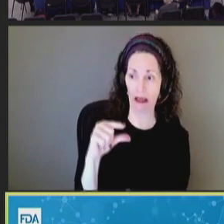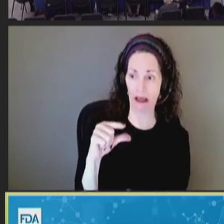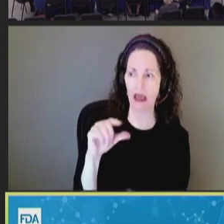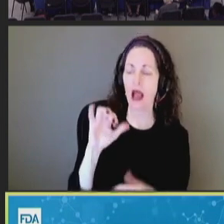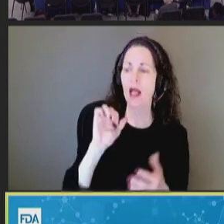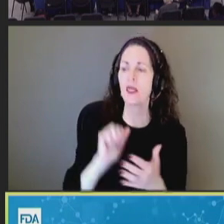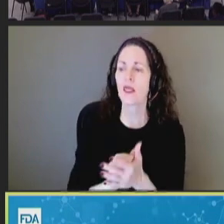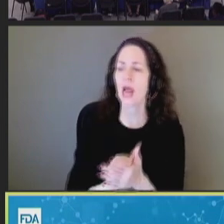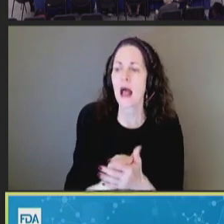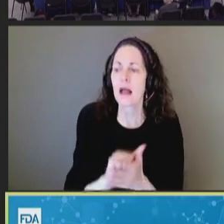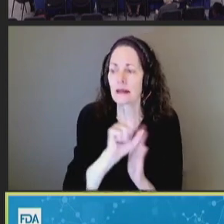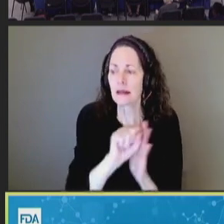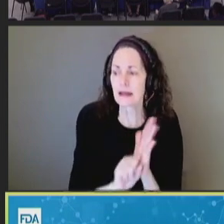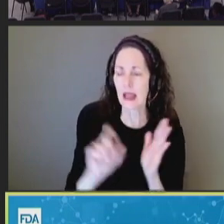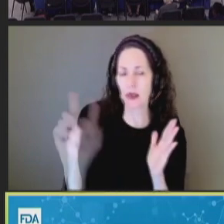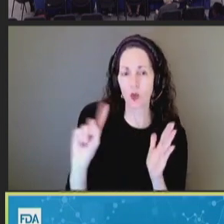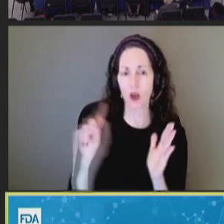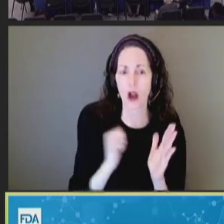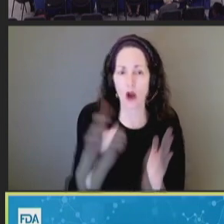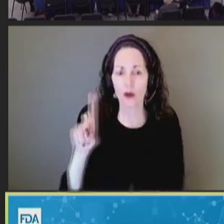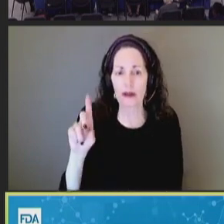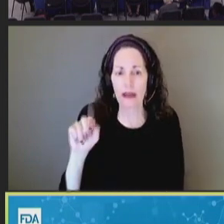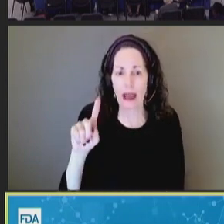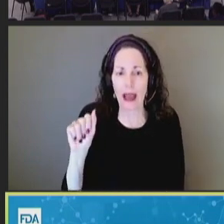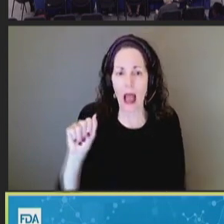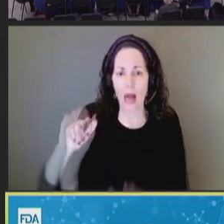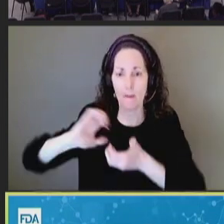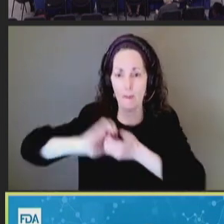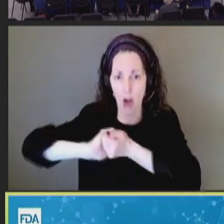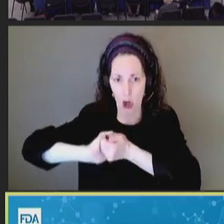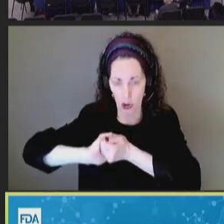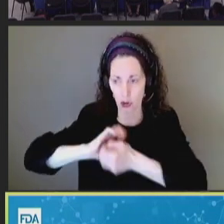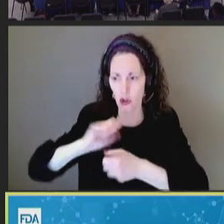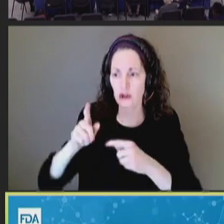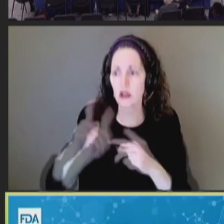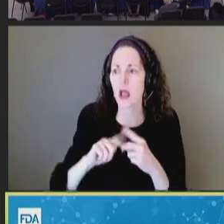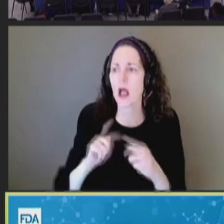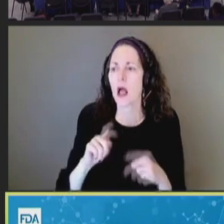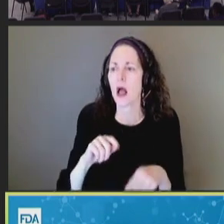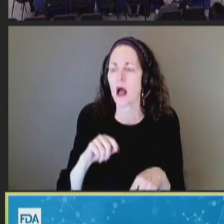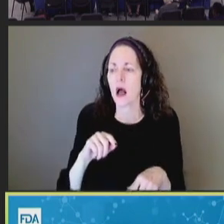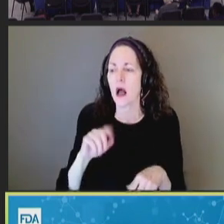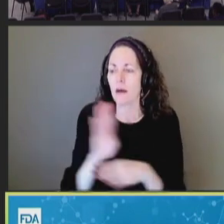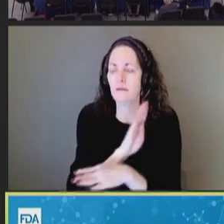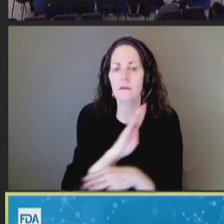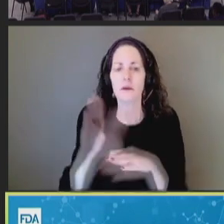data partners -- all three of our data partners, commercial health plans, have been able to link